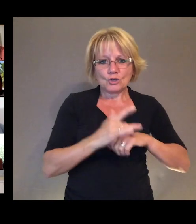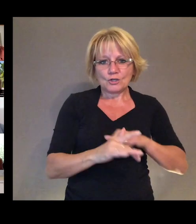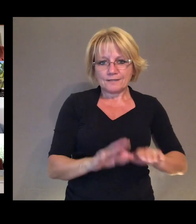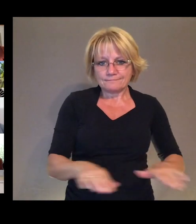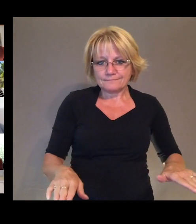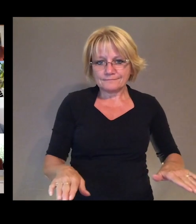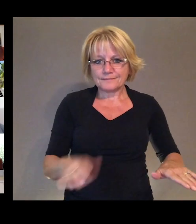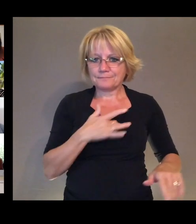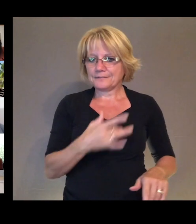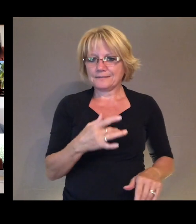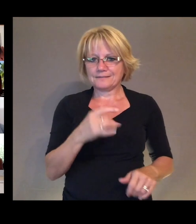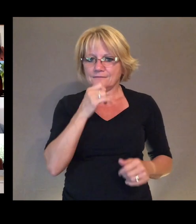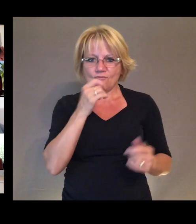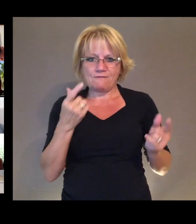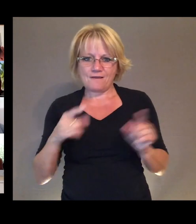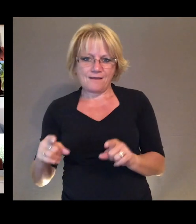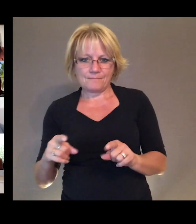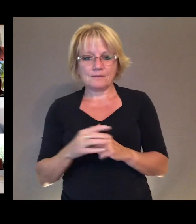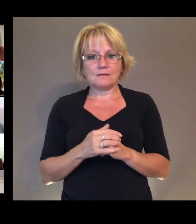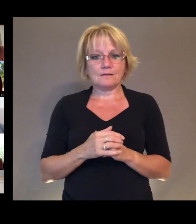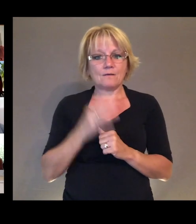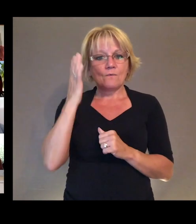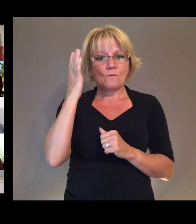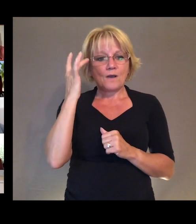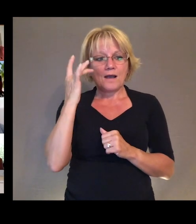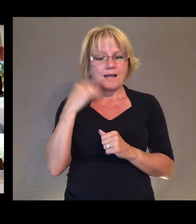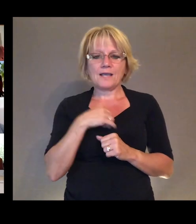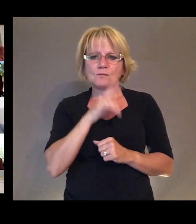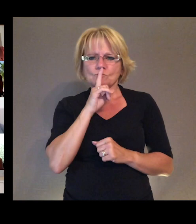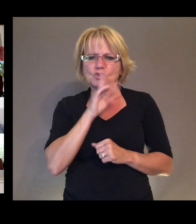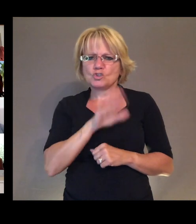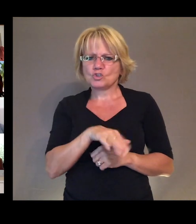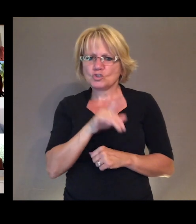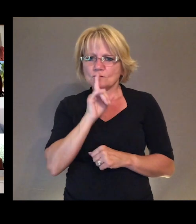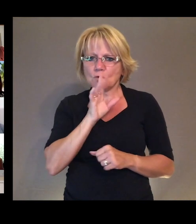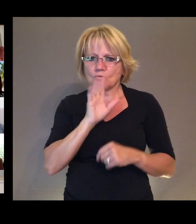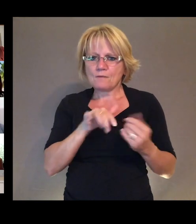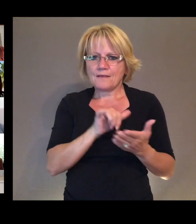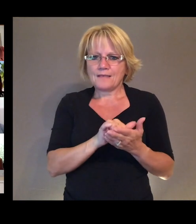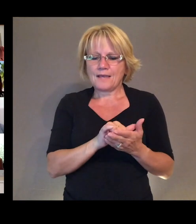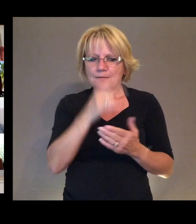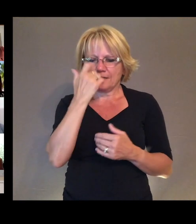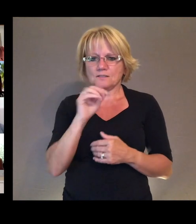because children are often told not to talk about race. It's perceived as rude or racist,